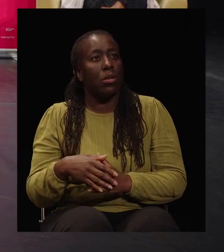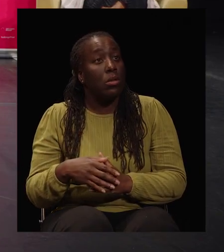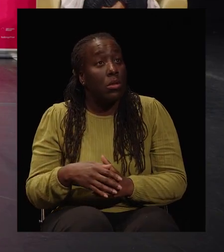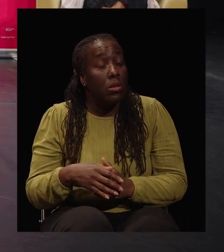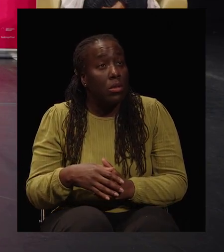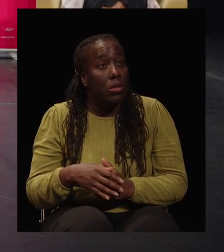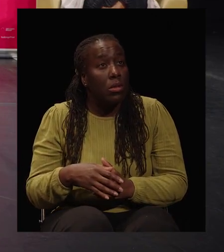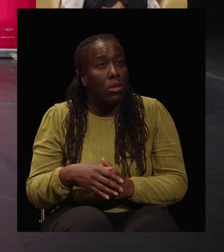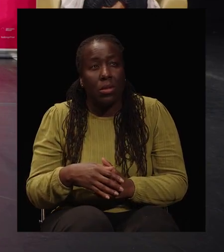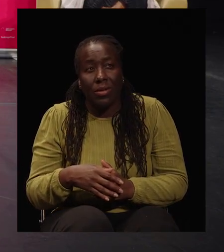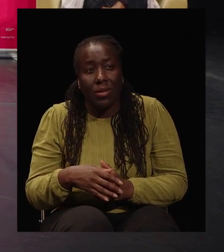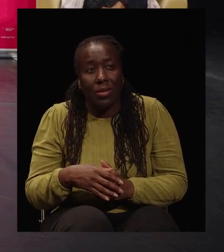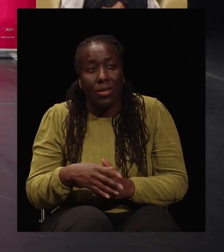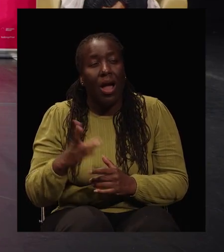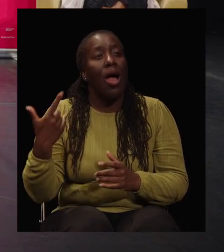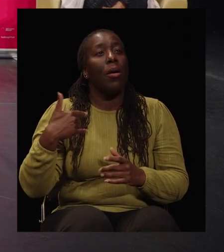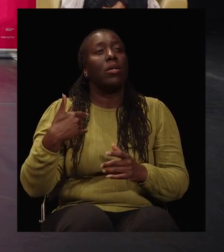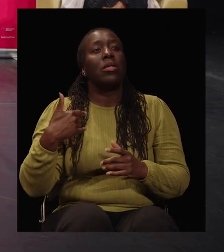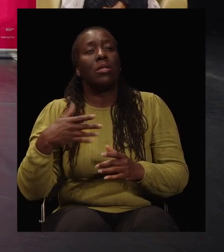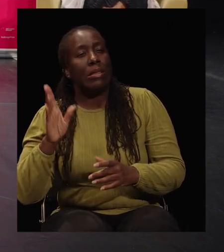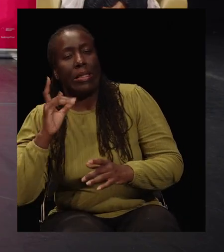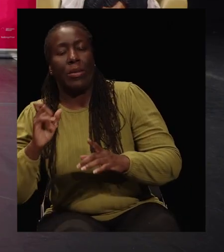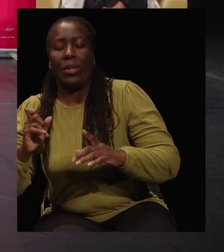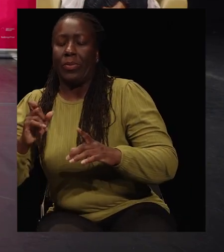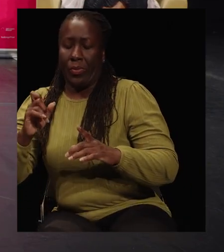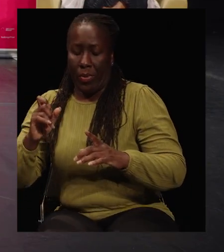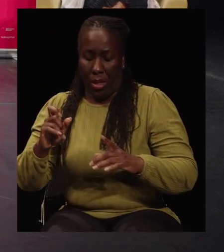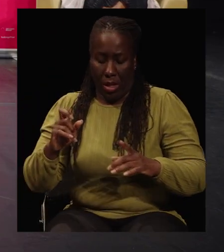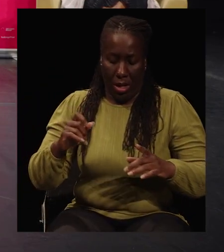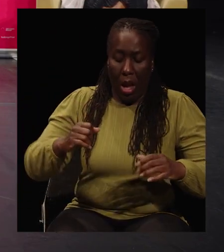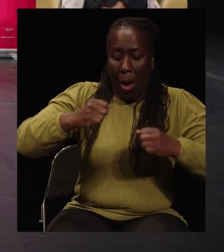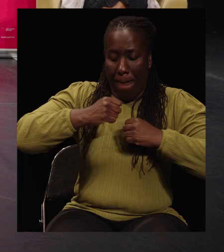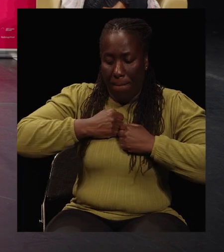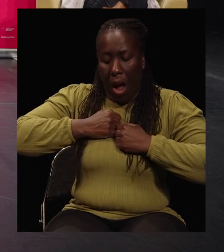in that gatekeeping position. And my socioeconomic background